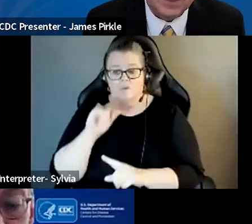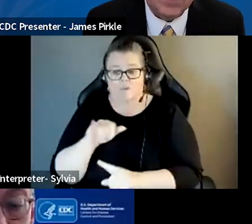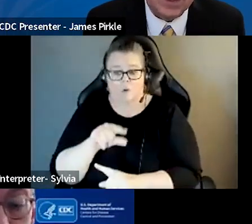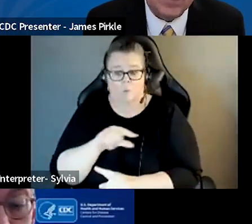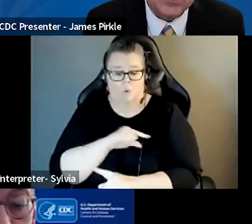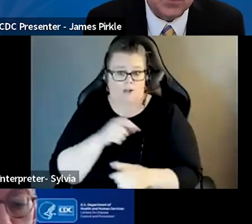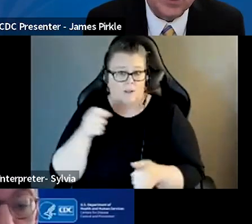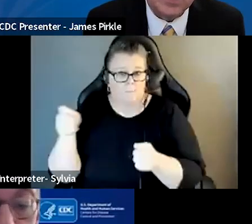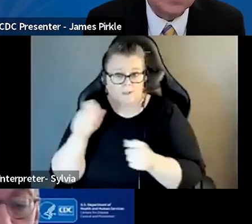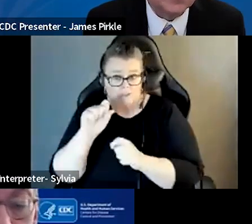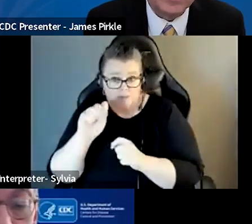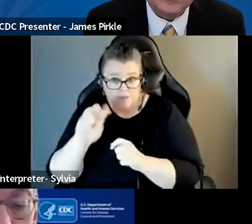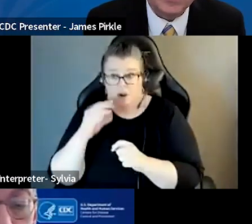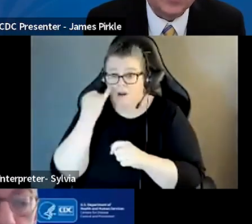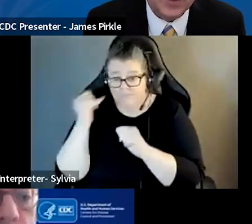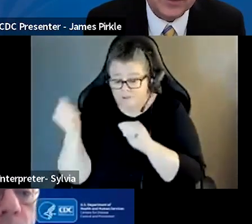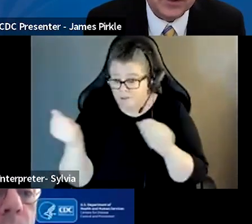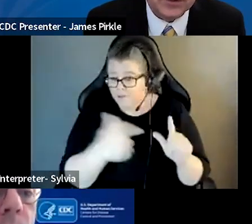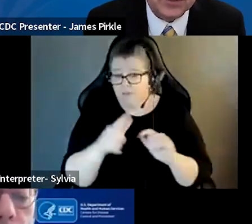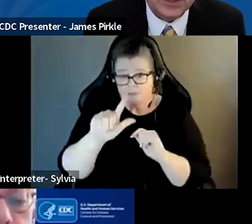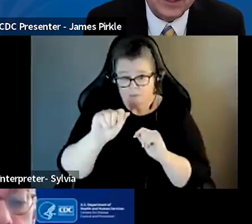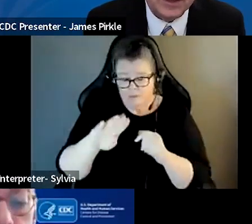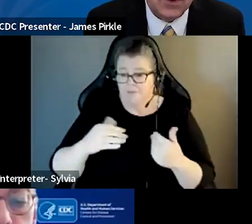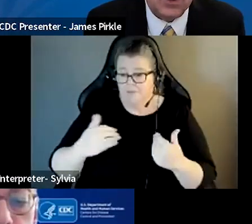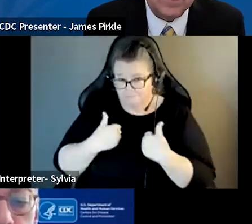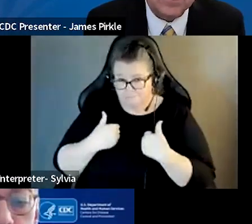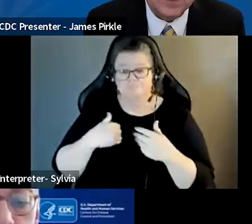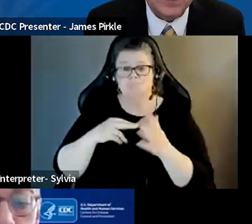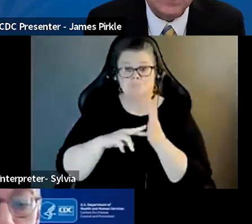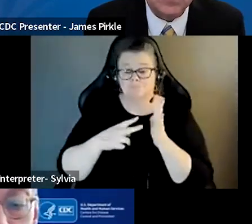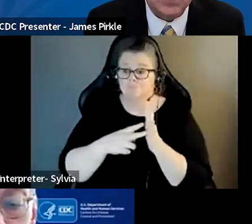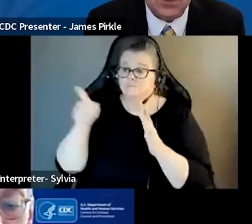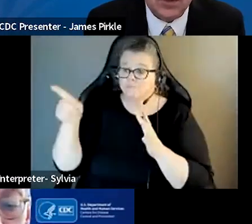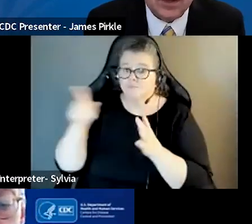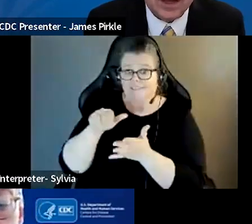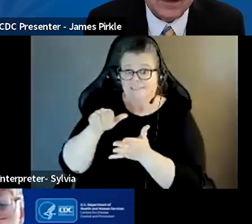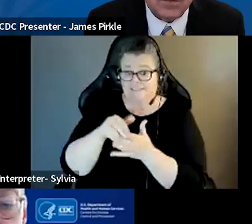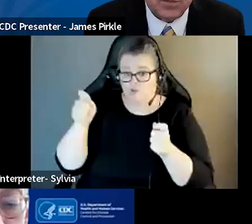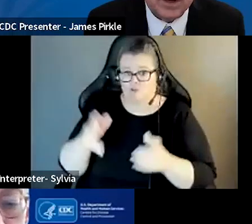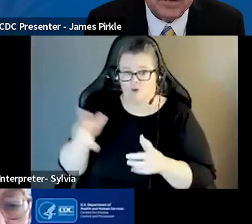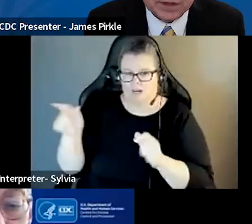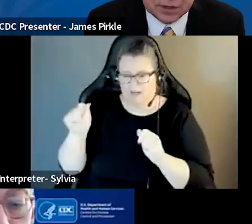into every laboratory, then a center director could sit in their office and take a look at all the nonconforming events